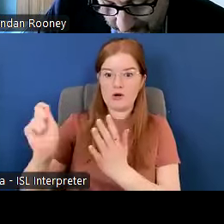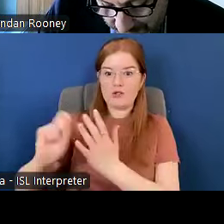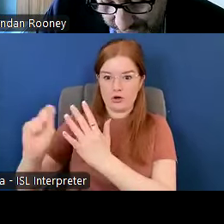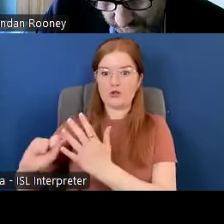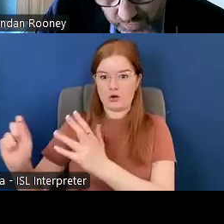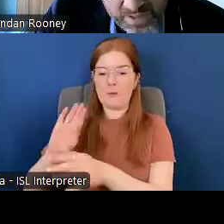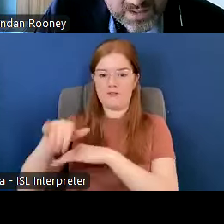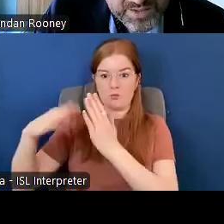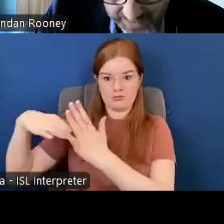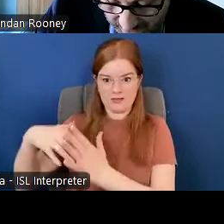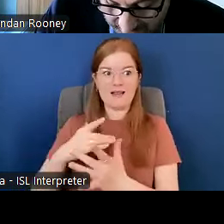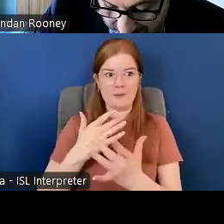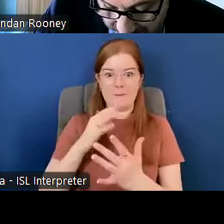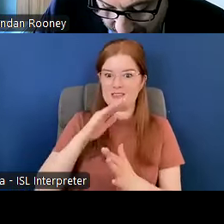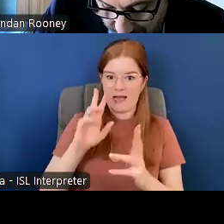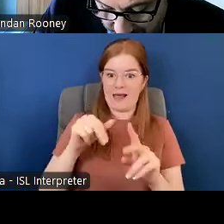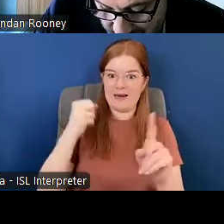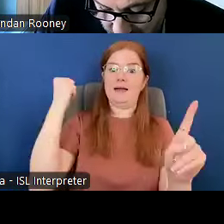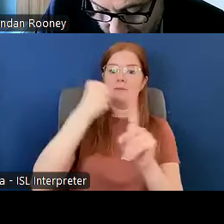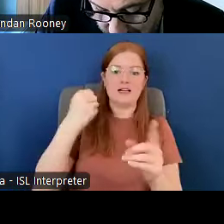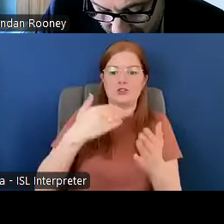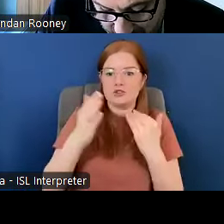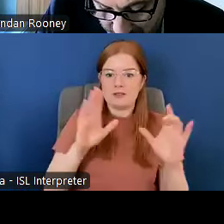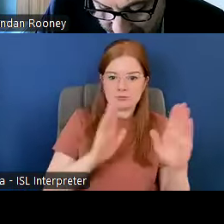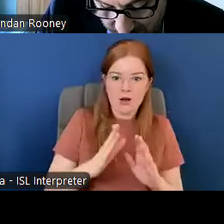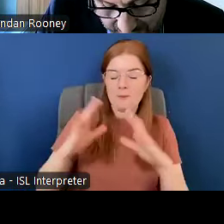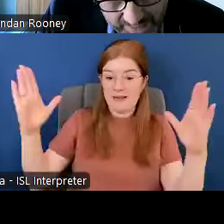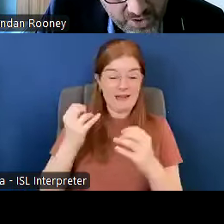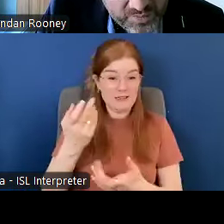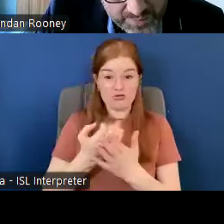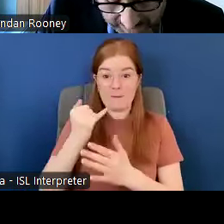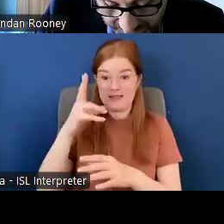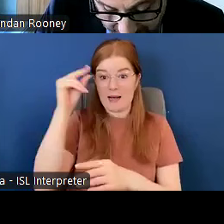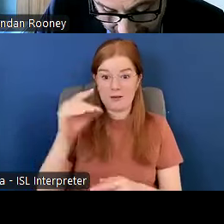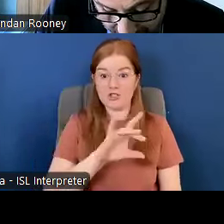impactful regardless of size. He described examples by Jellett and Hone specifically